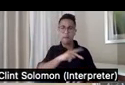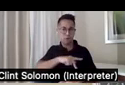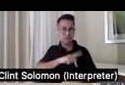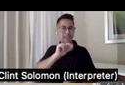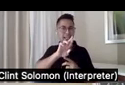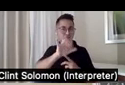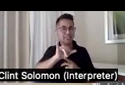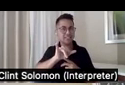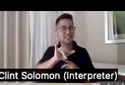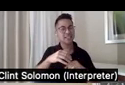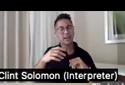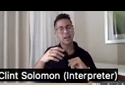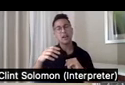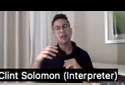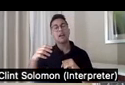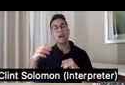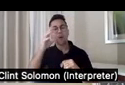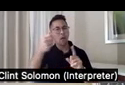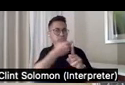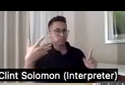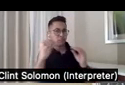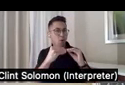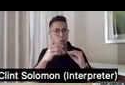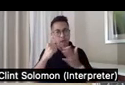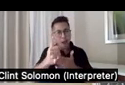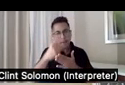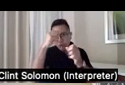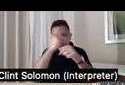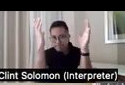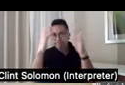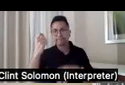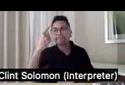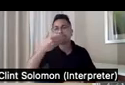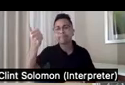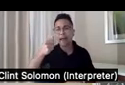make that kind of come alive for you it's really really critical though and also a lot of fun